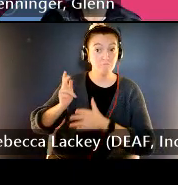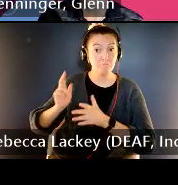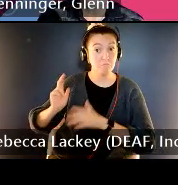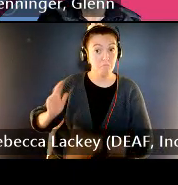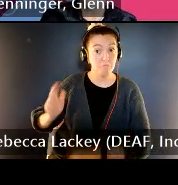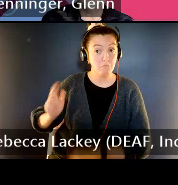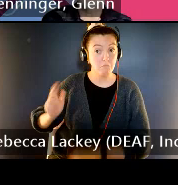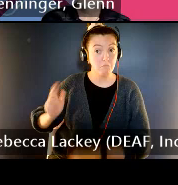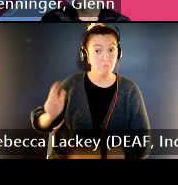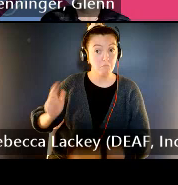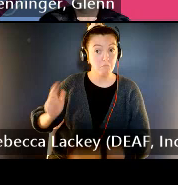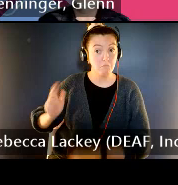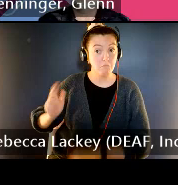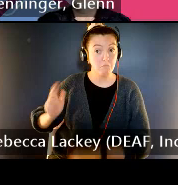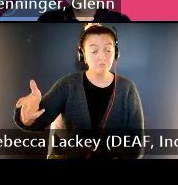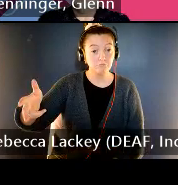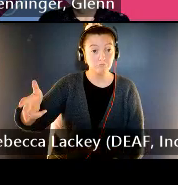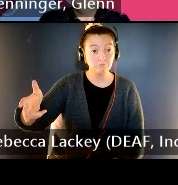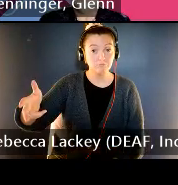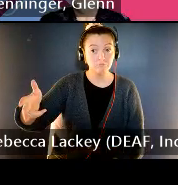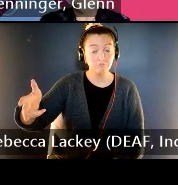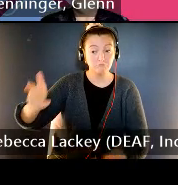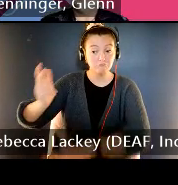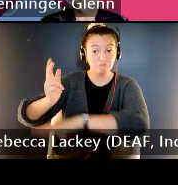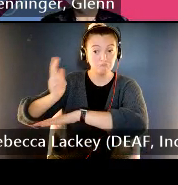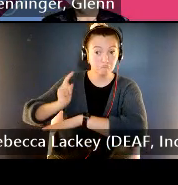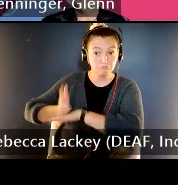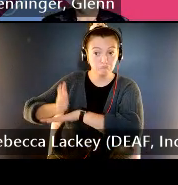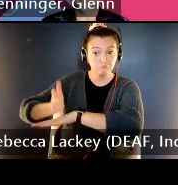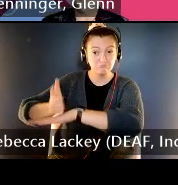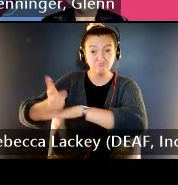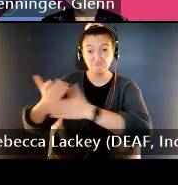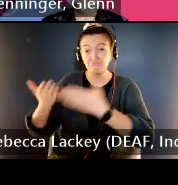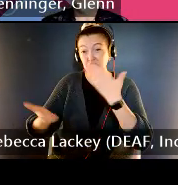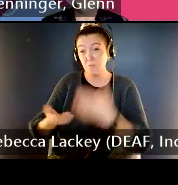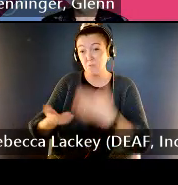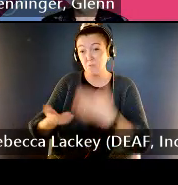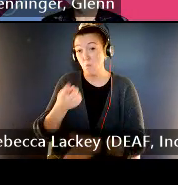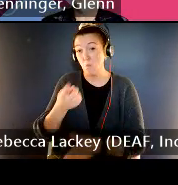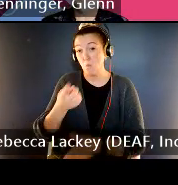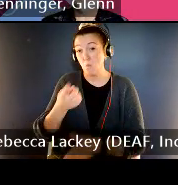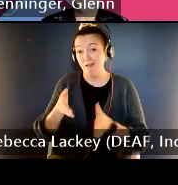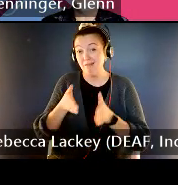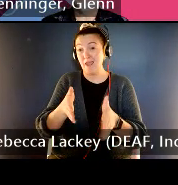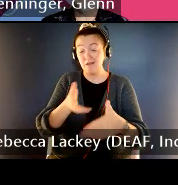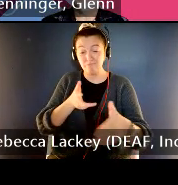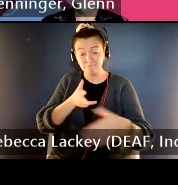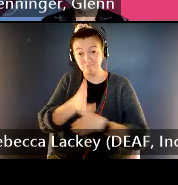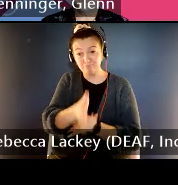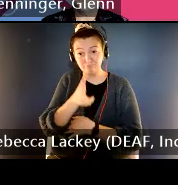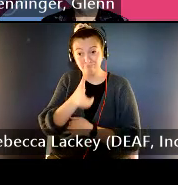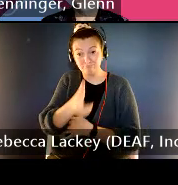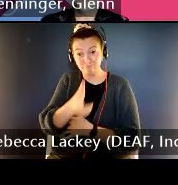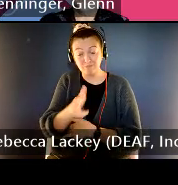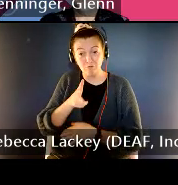There's probably only one lane of traffic when you go down a crowded St.